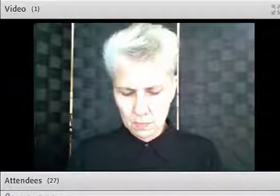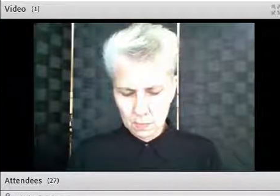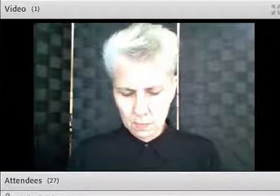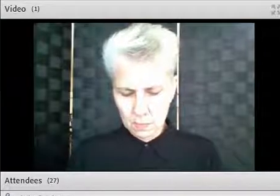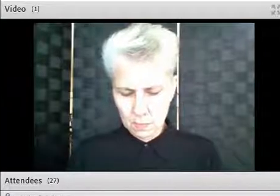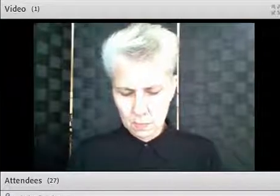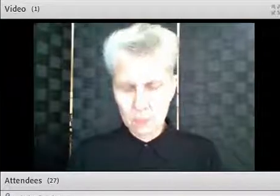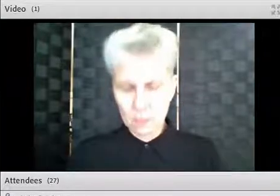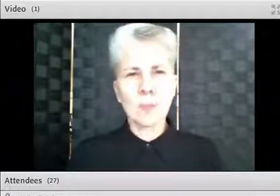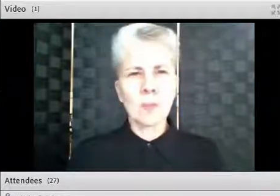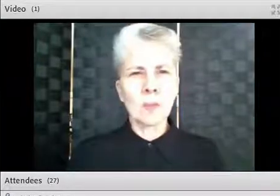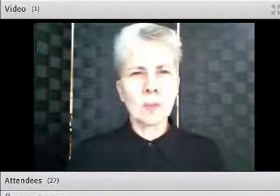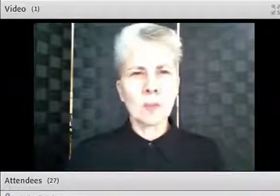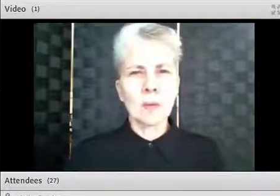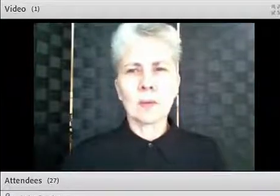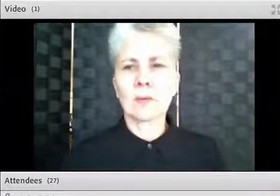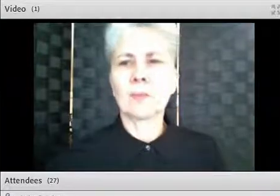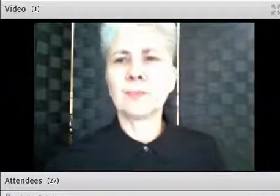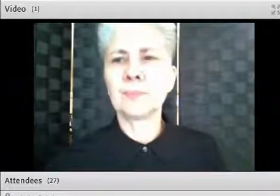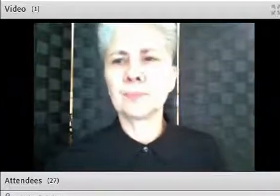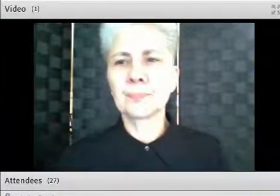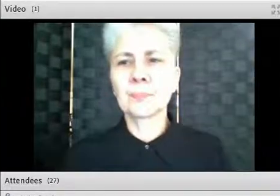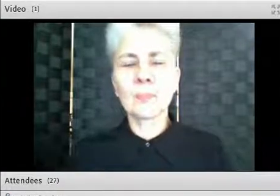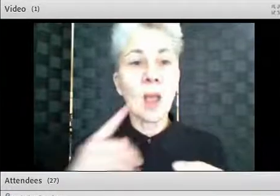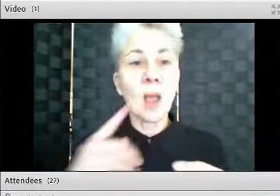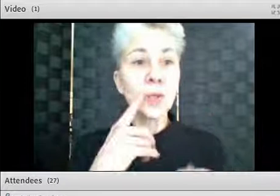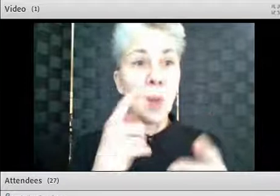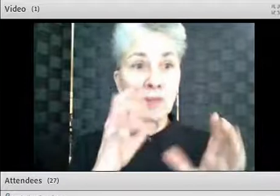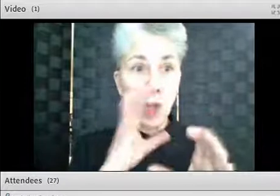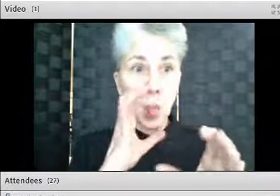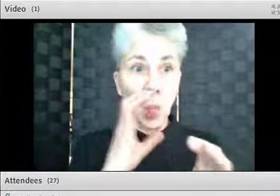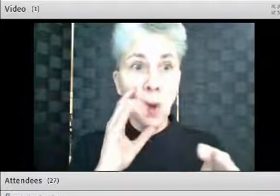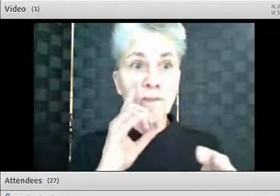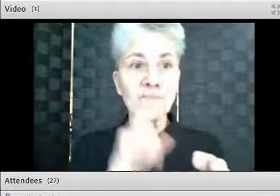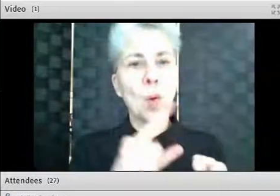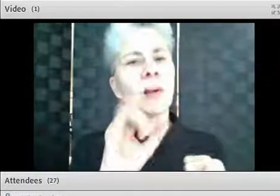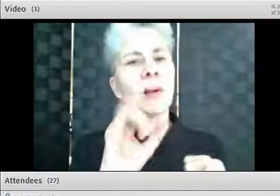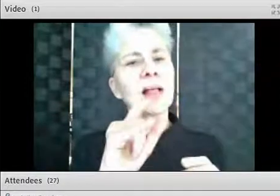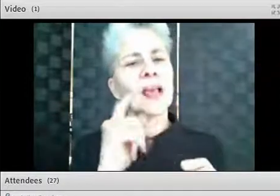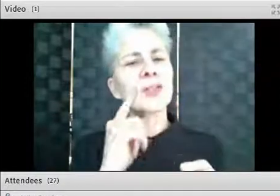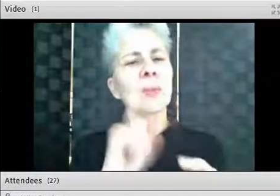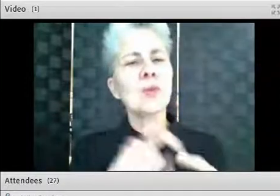Okay? And, yeah, you kind of have to assume the HB also down there with the PDFs.